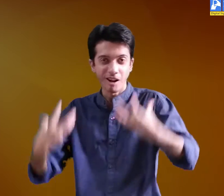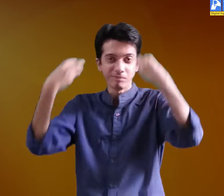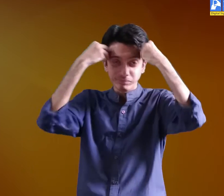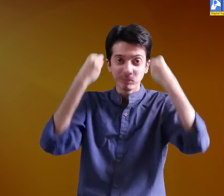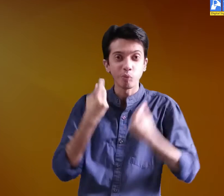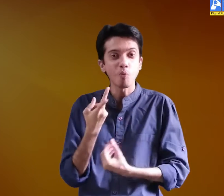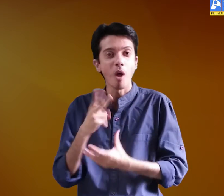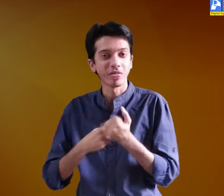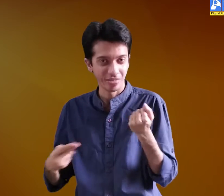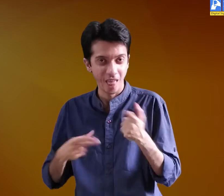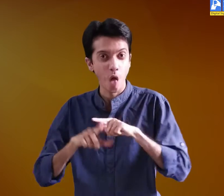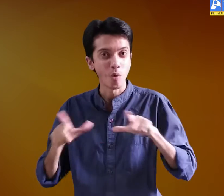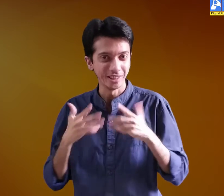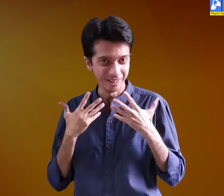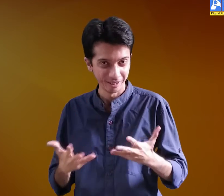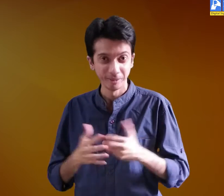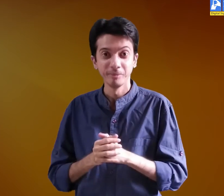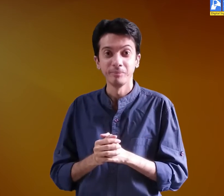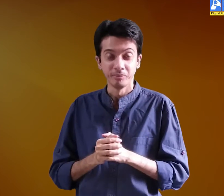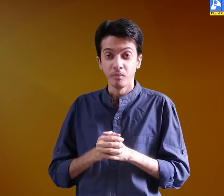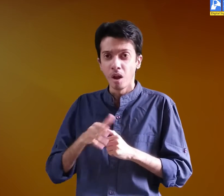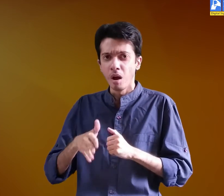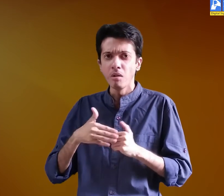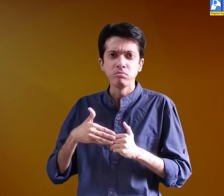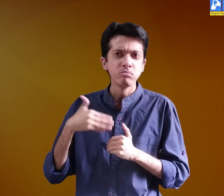this is called bilingualism that is having knowledge of two languages